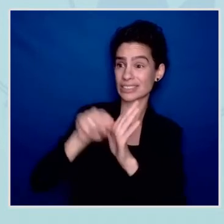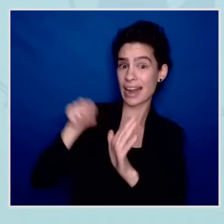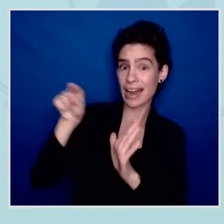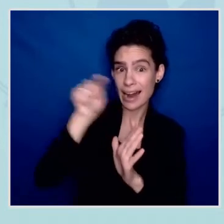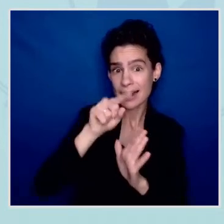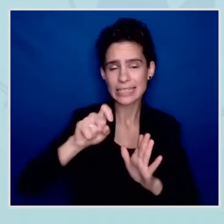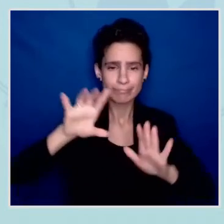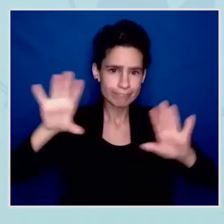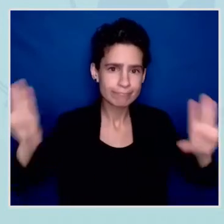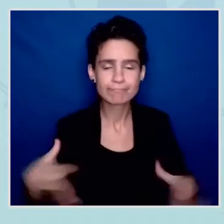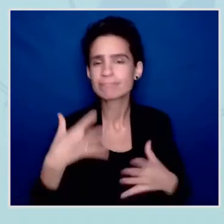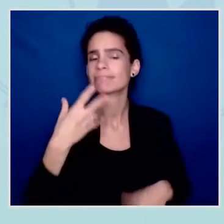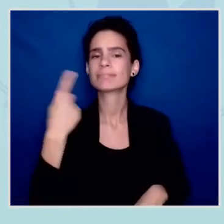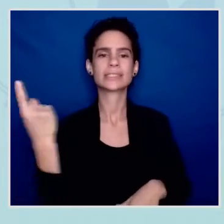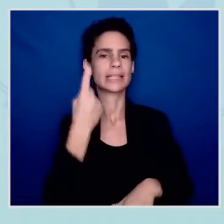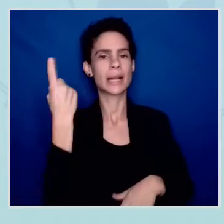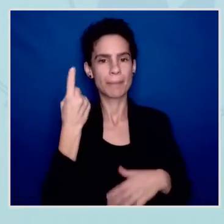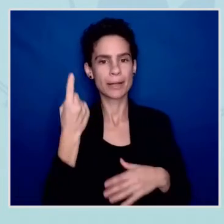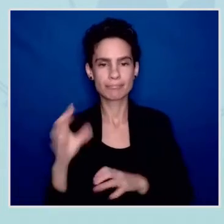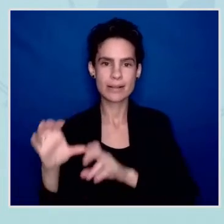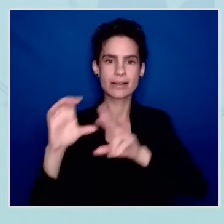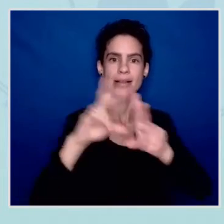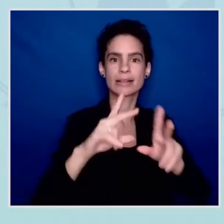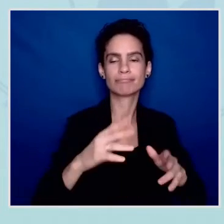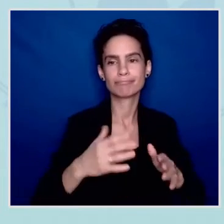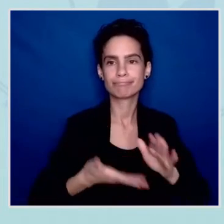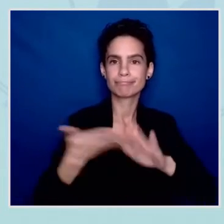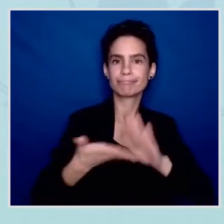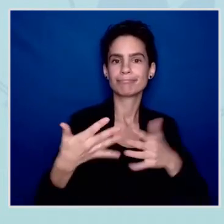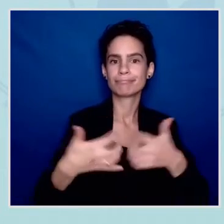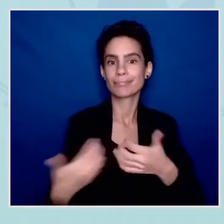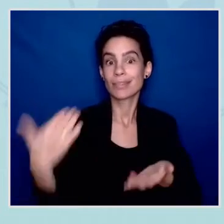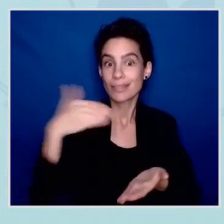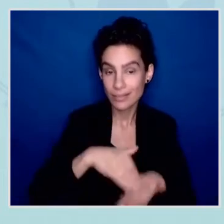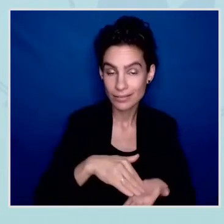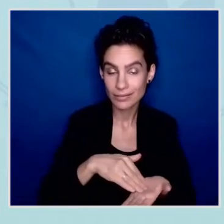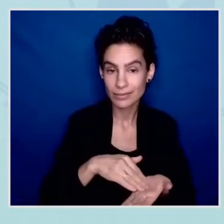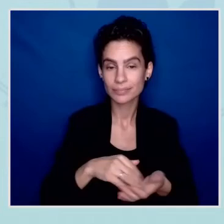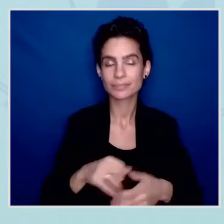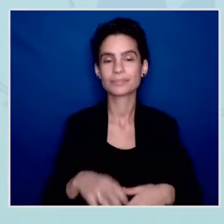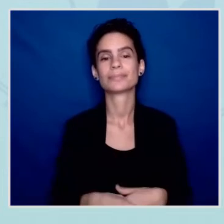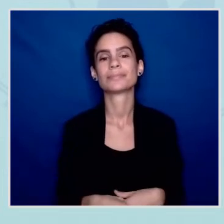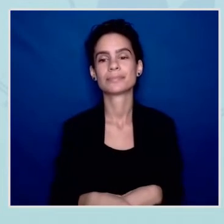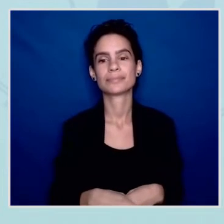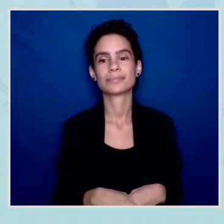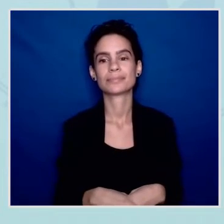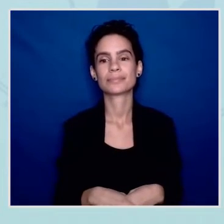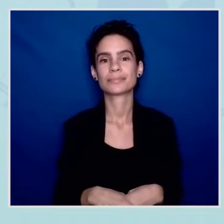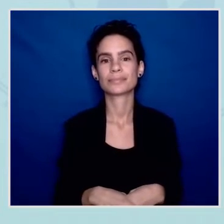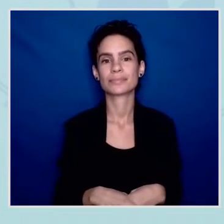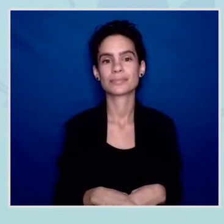COMMUNITIES WHERE THE FACTORY